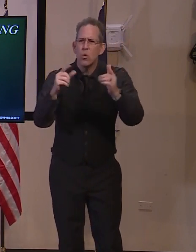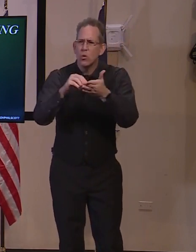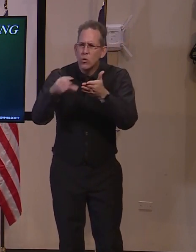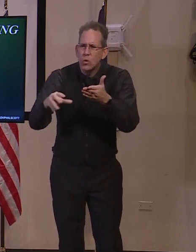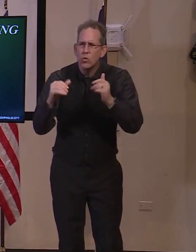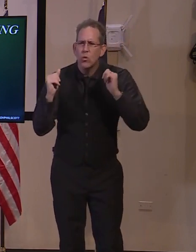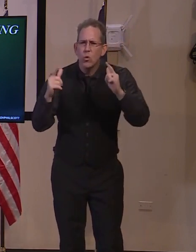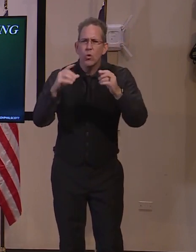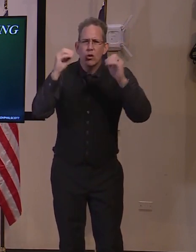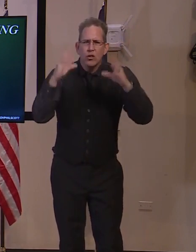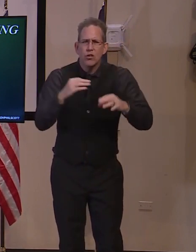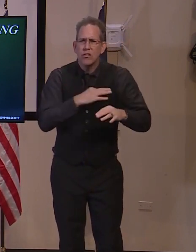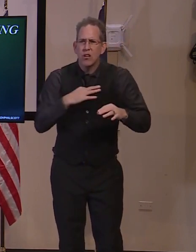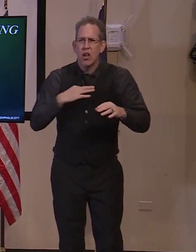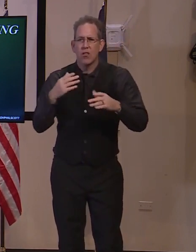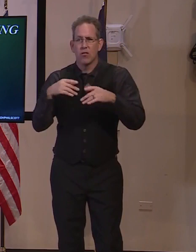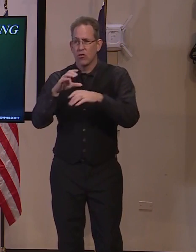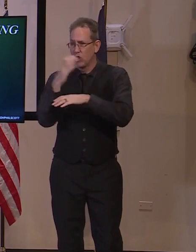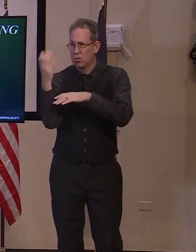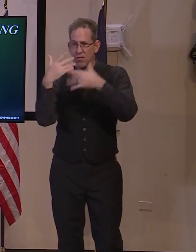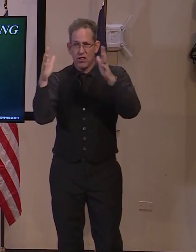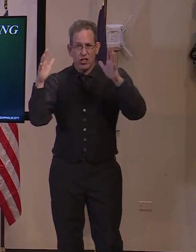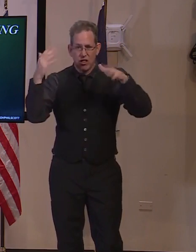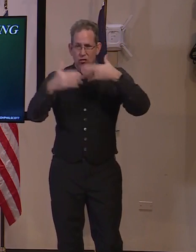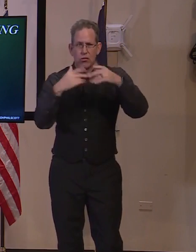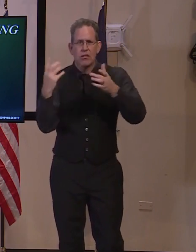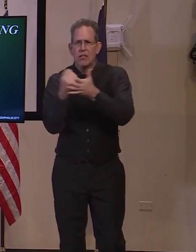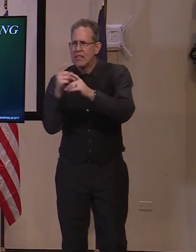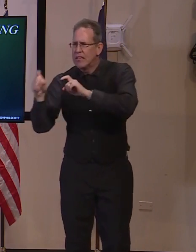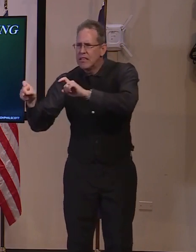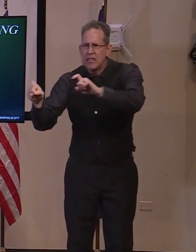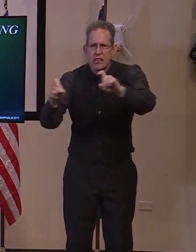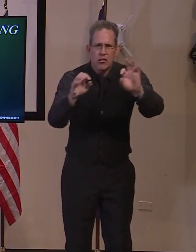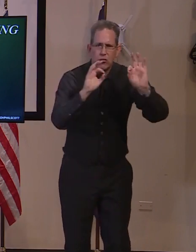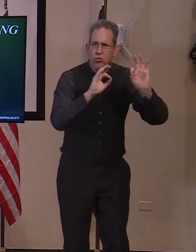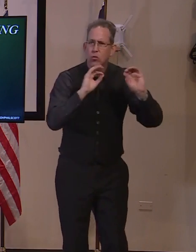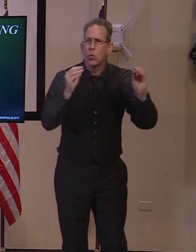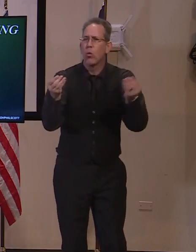to the holiday vacation. Give families some additional peace of mind as they gather for the holidays.